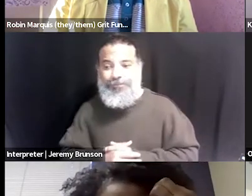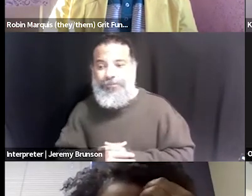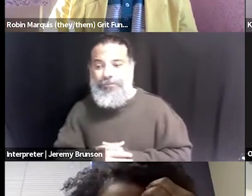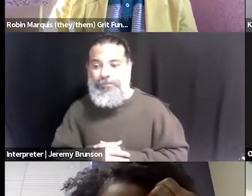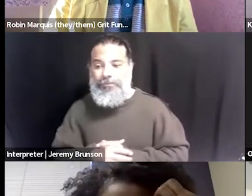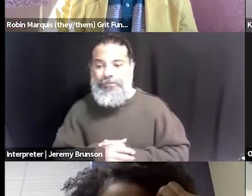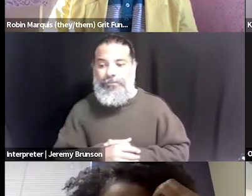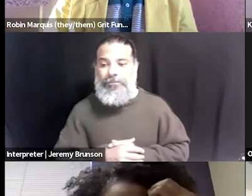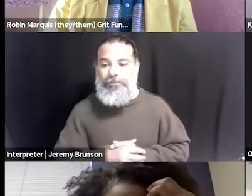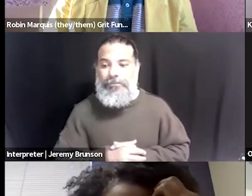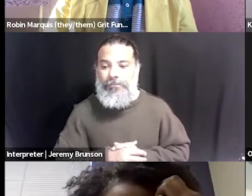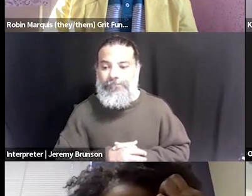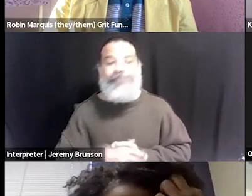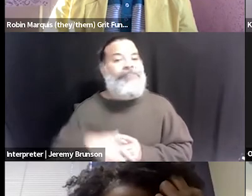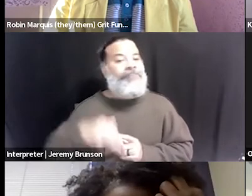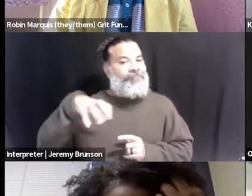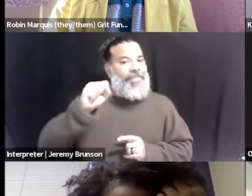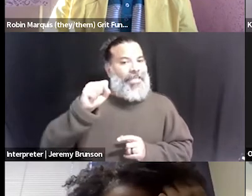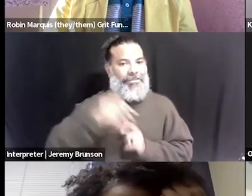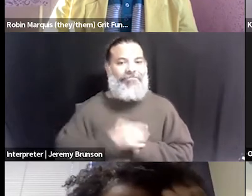Yes.